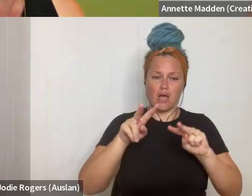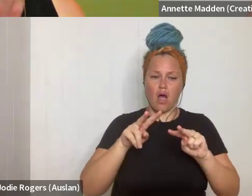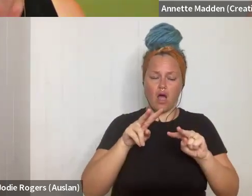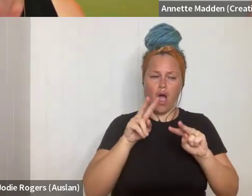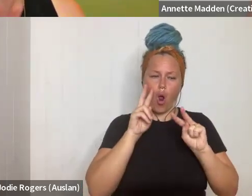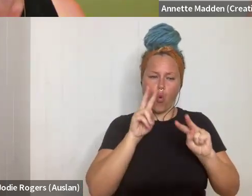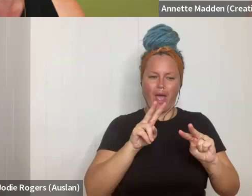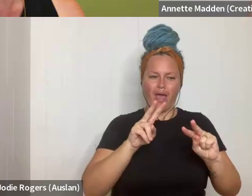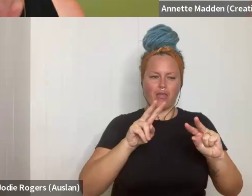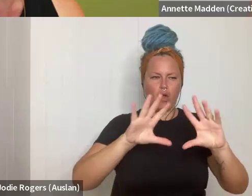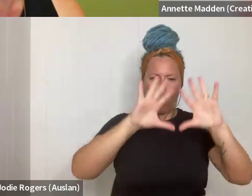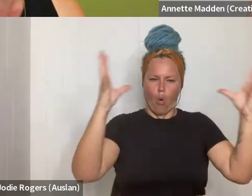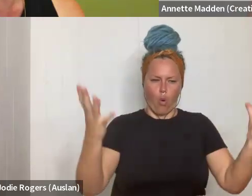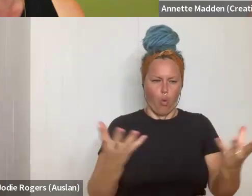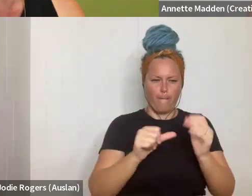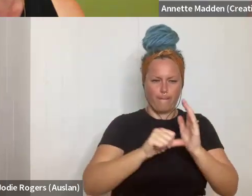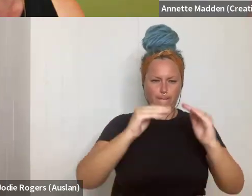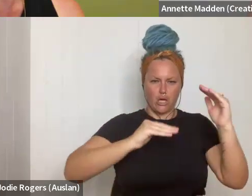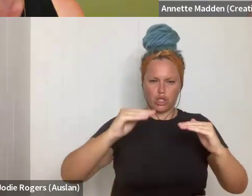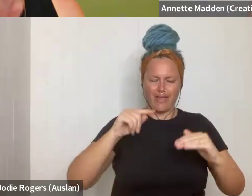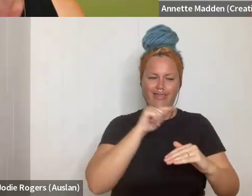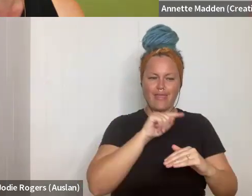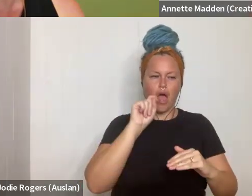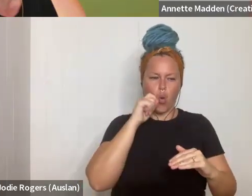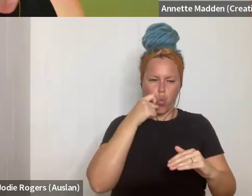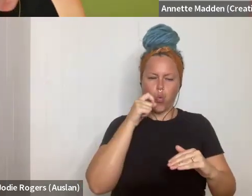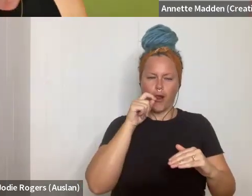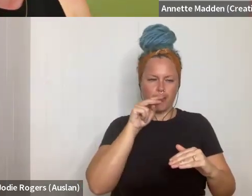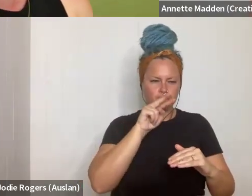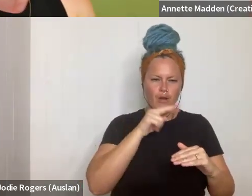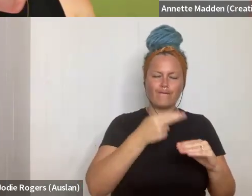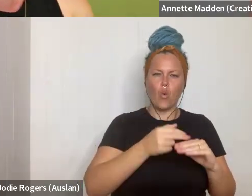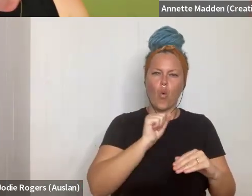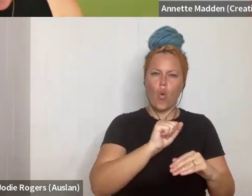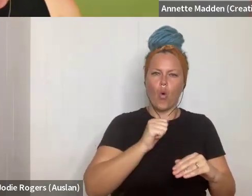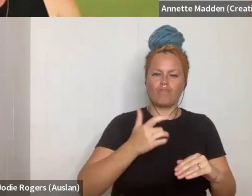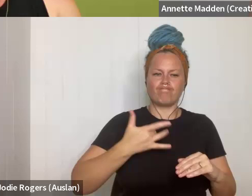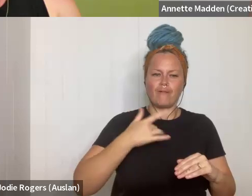that when the assessors are looking at